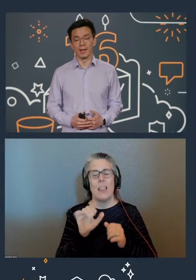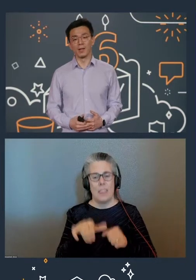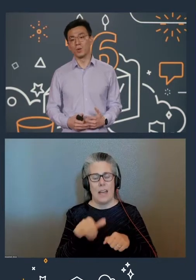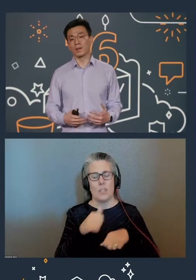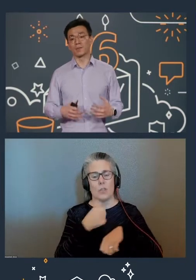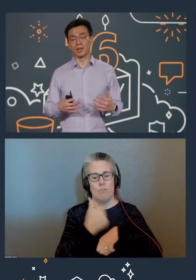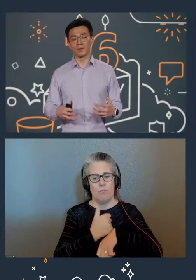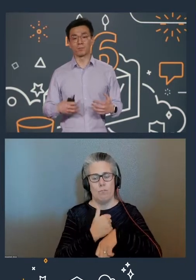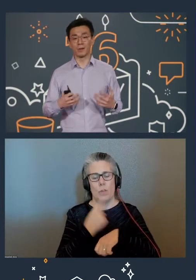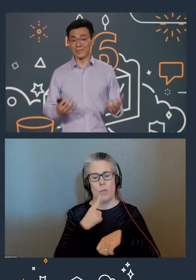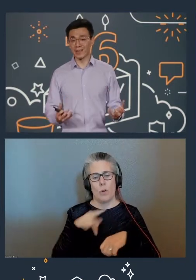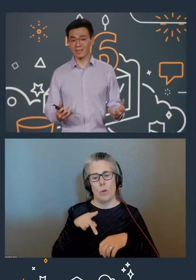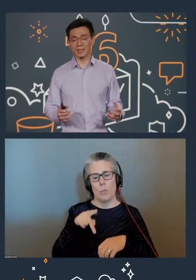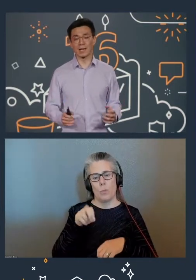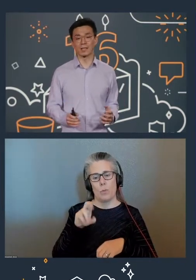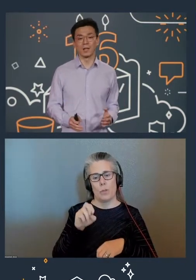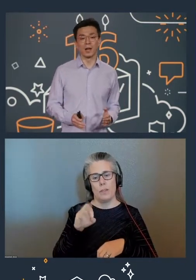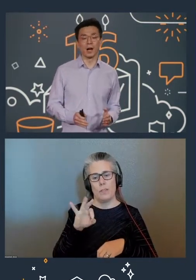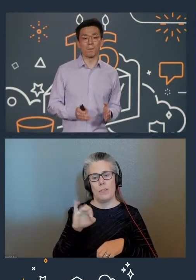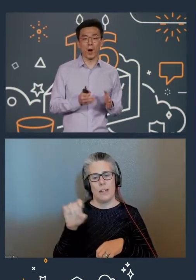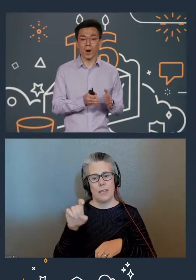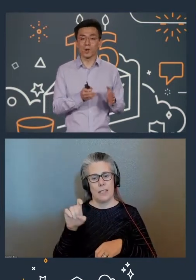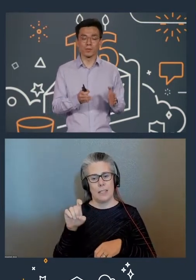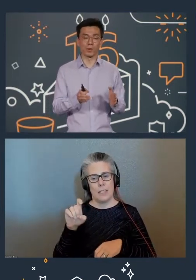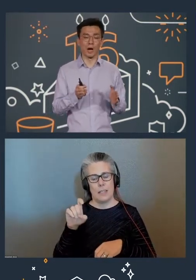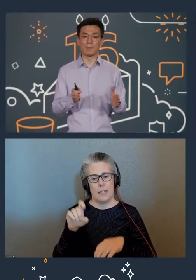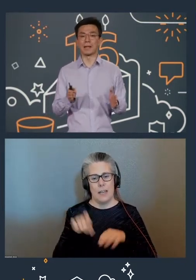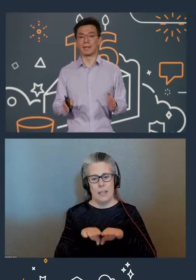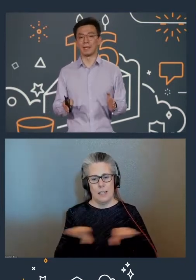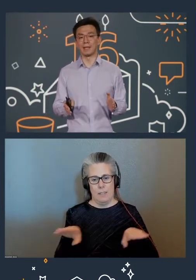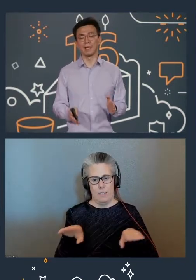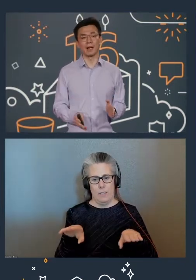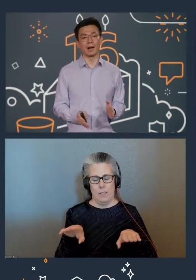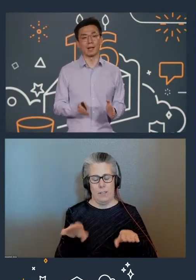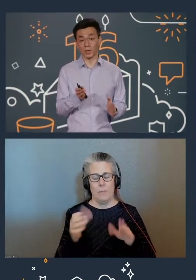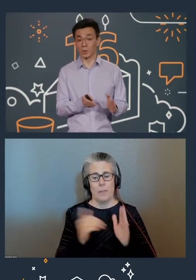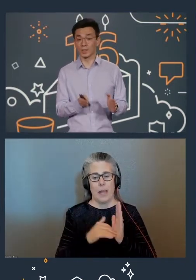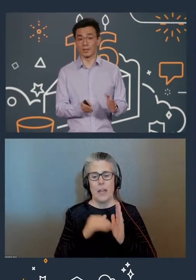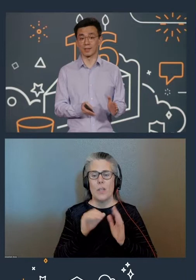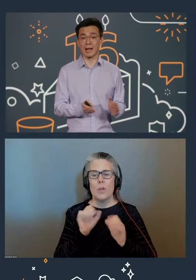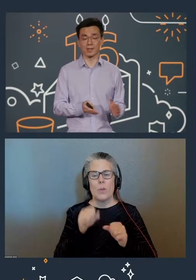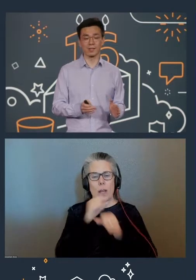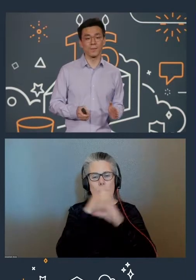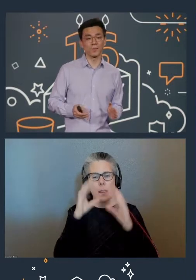And you can think of prefix as a part of your object key, including the slashes,